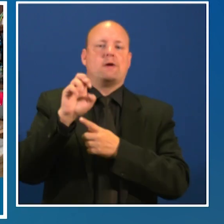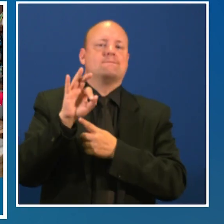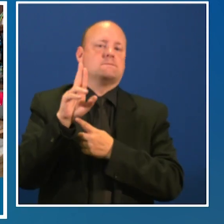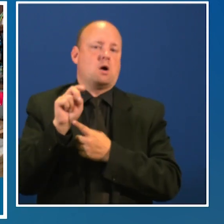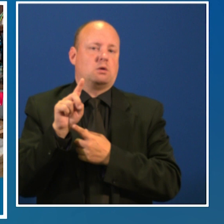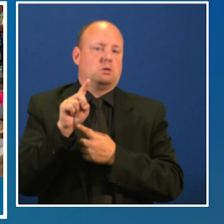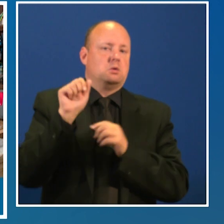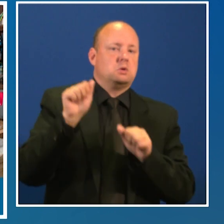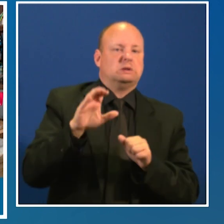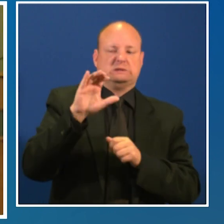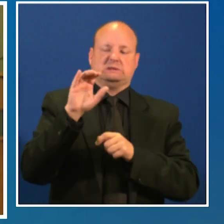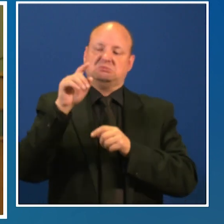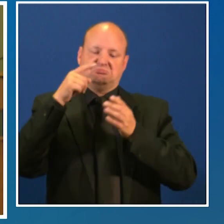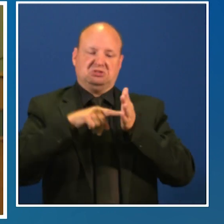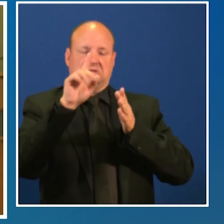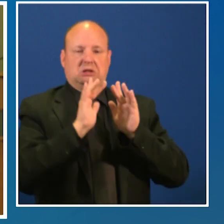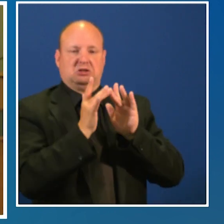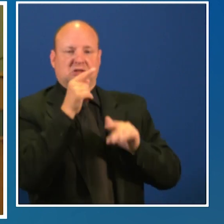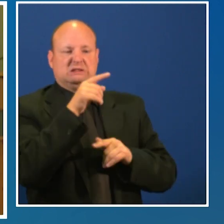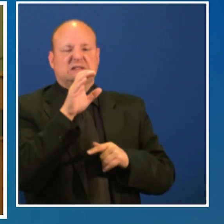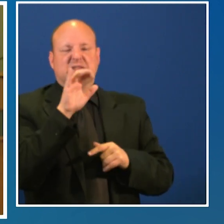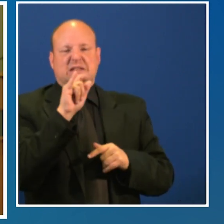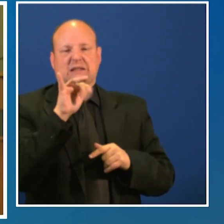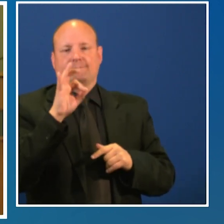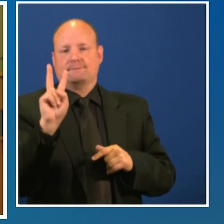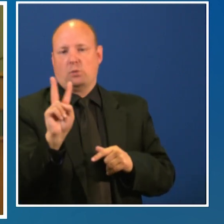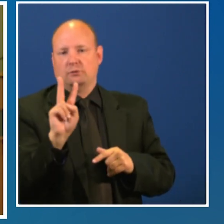much for joining me today for our update. Your collective